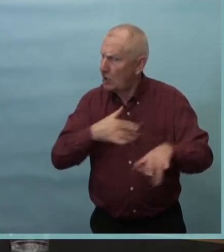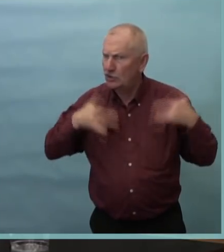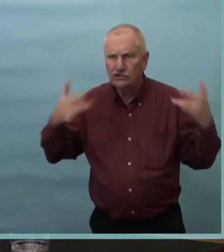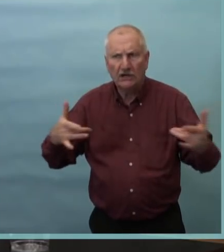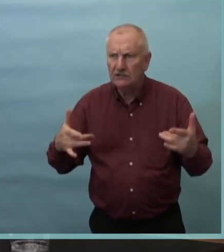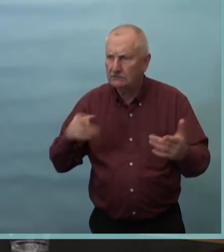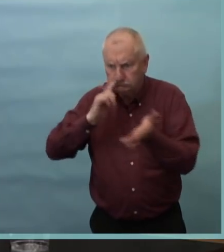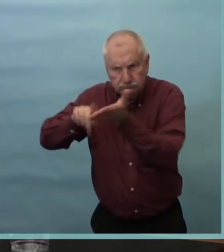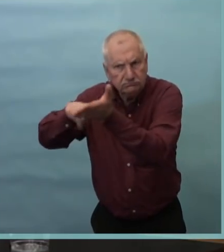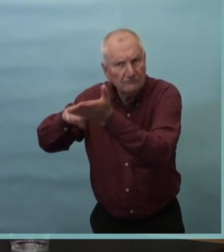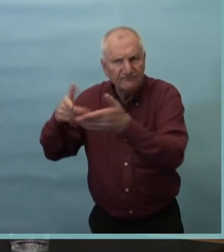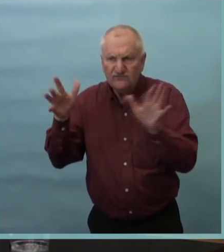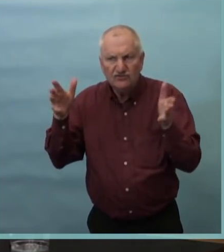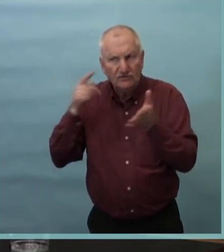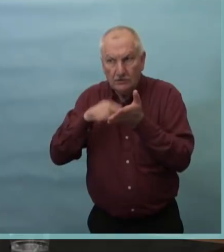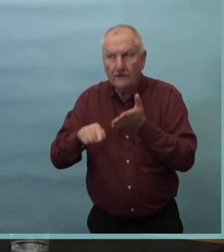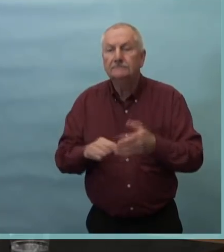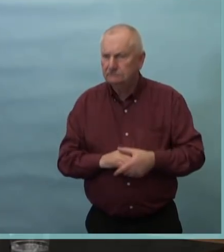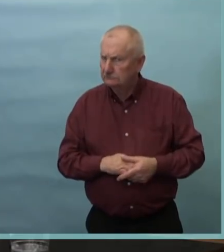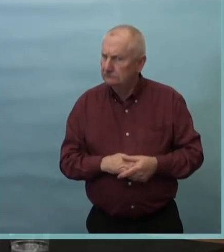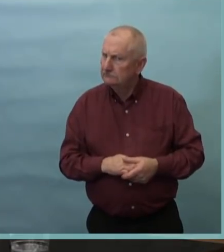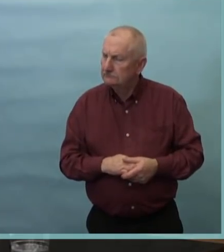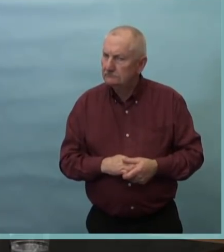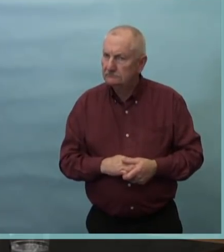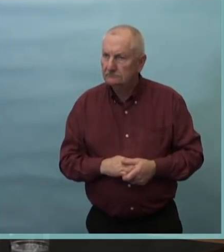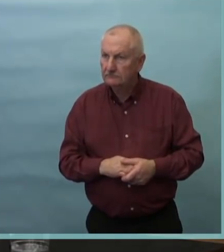wanted everyone to be aware because there's a possibility we couldn't get to